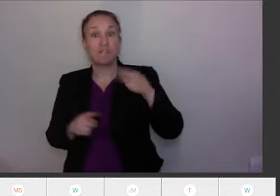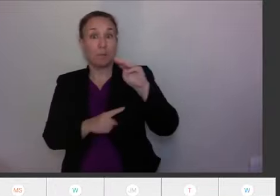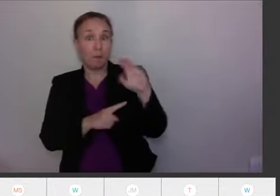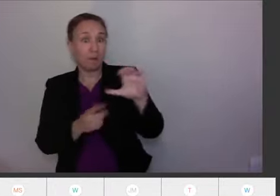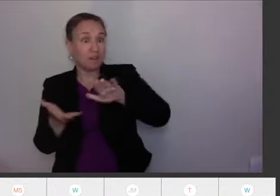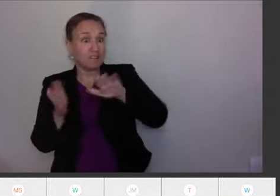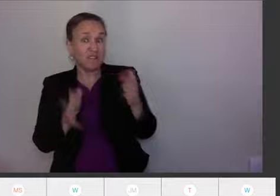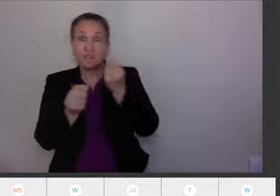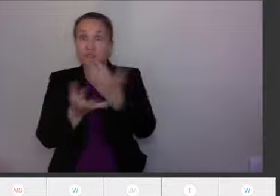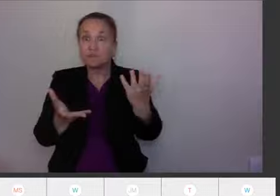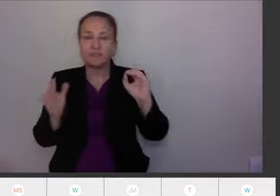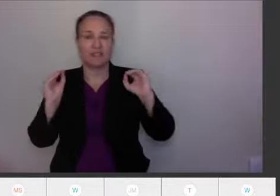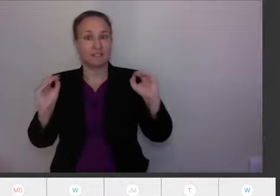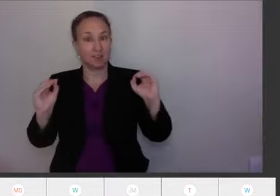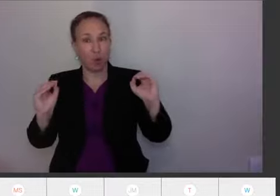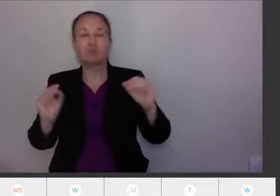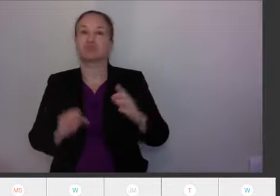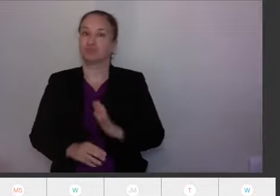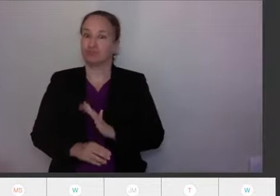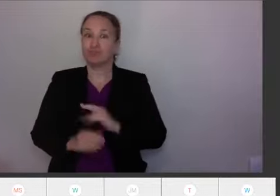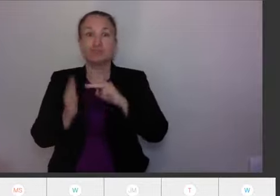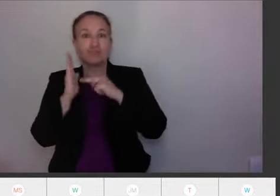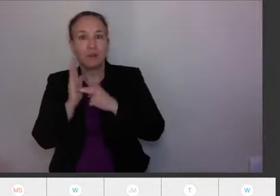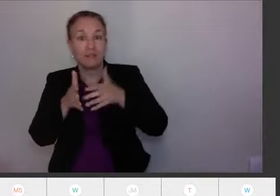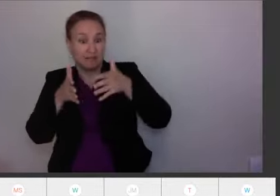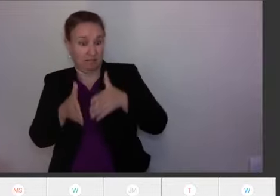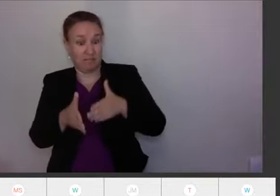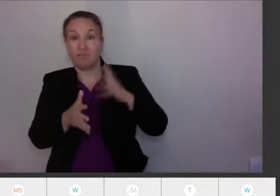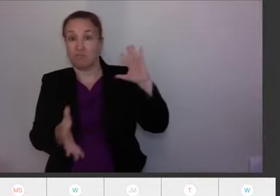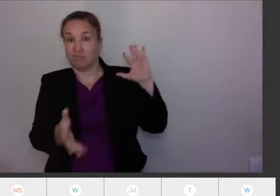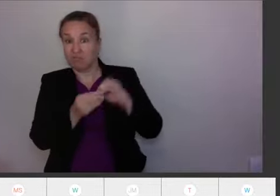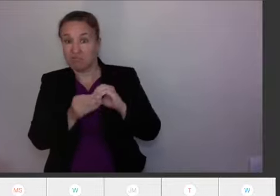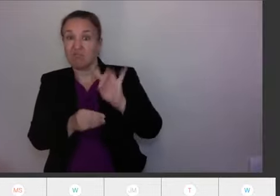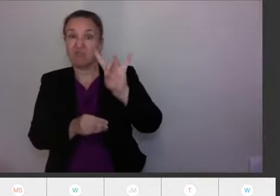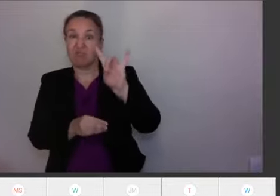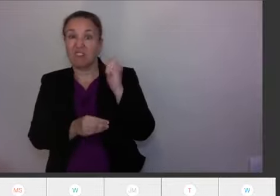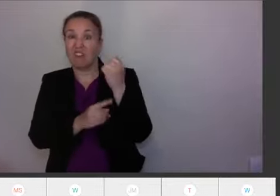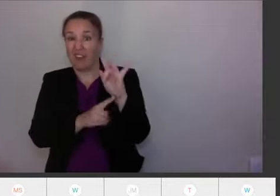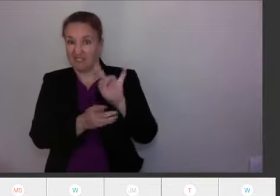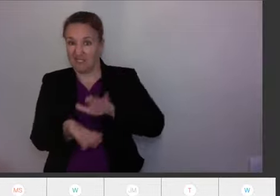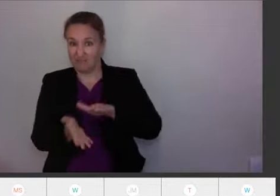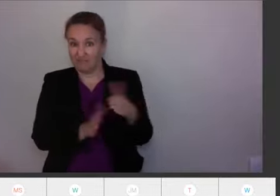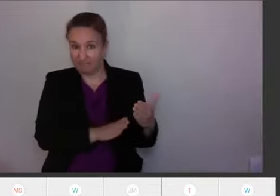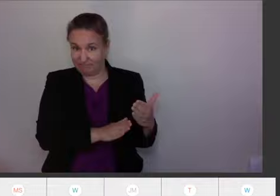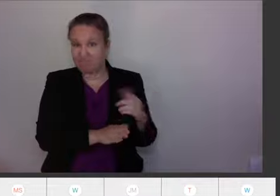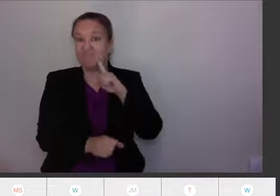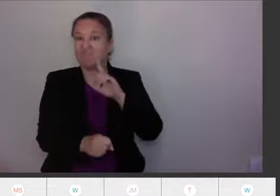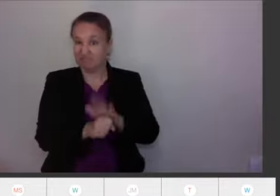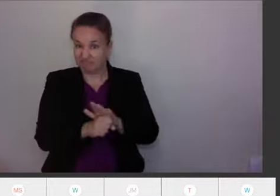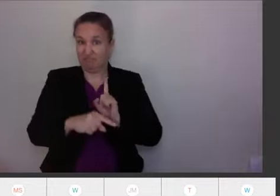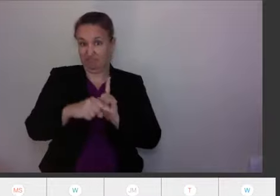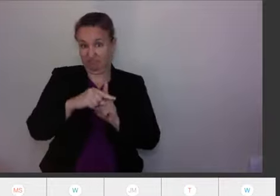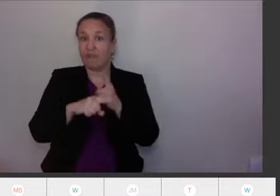today which leaves us at 818 deaths confirmed positive from covid19